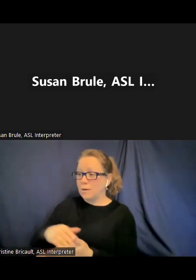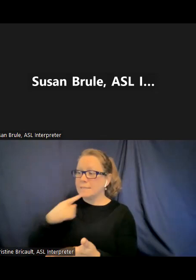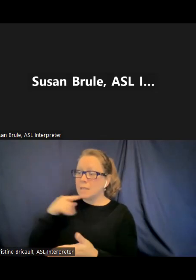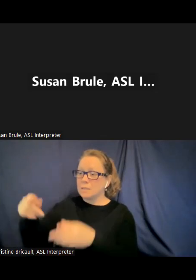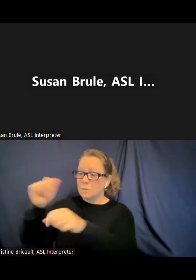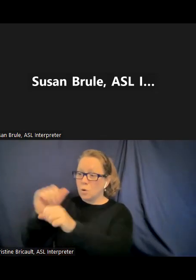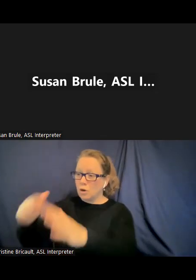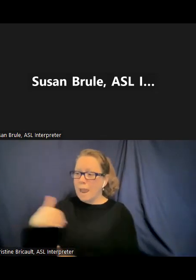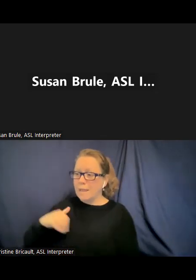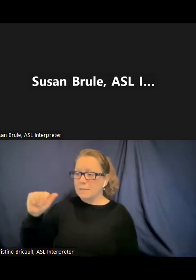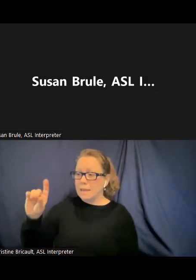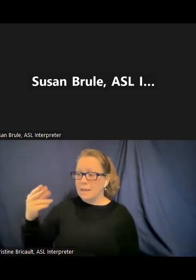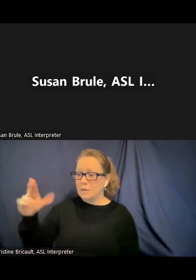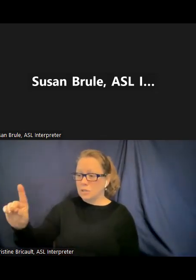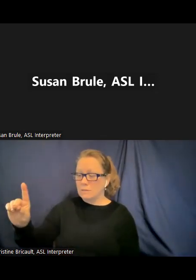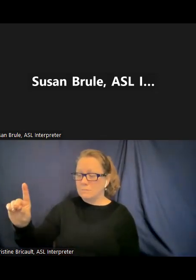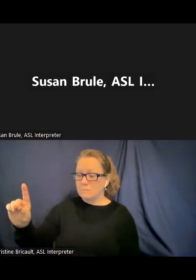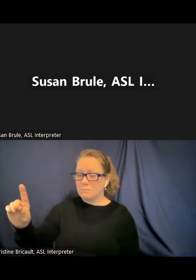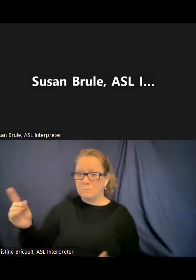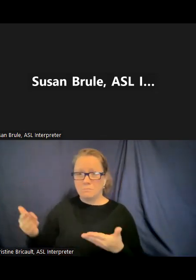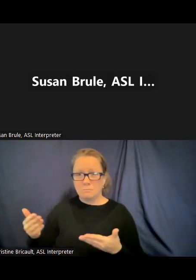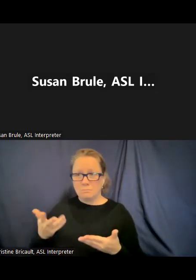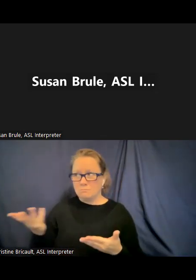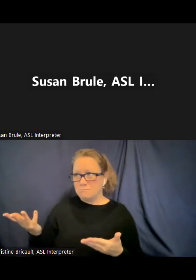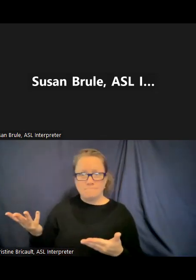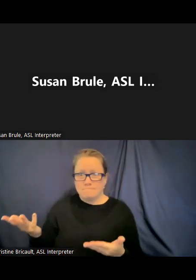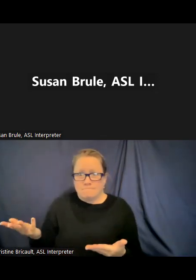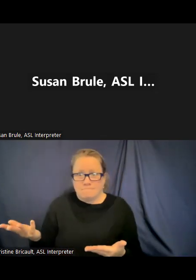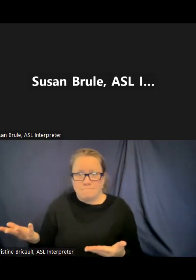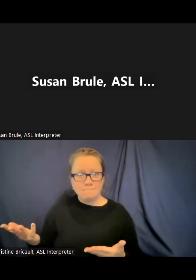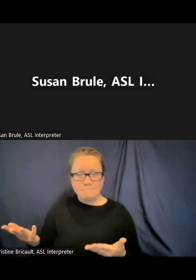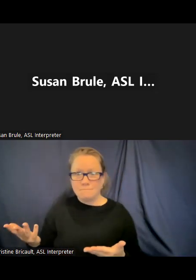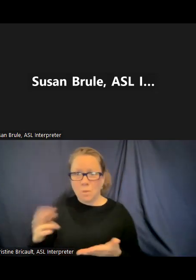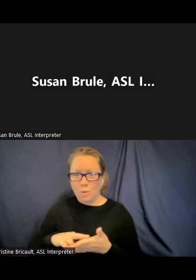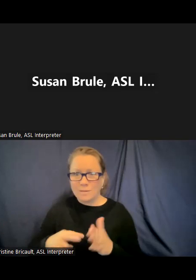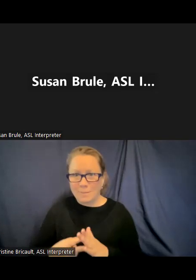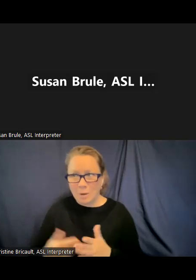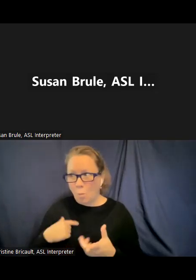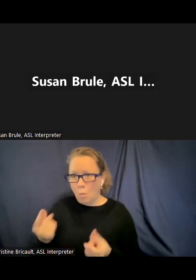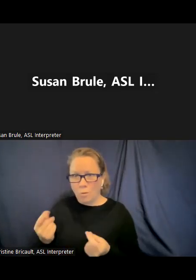has ADHD, I don't know, as an employer, what I need to do to accommodate that person.